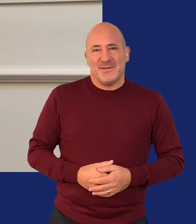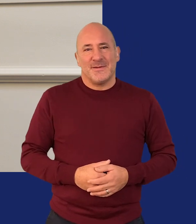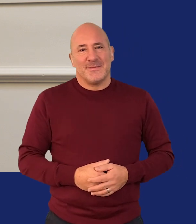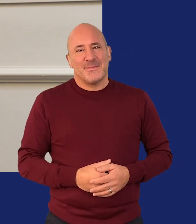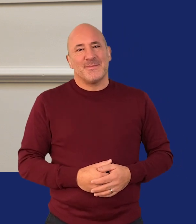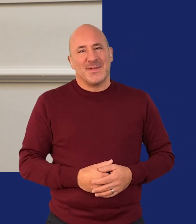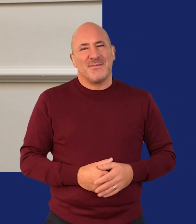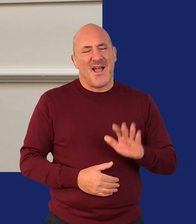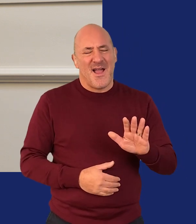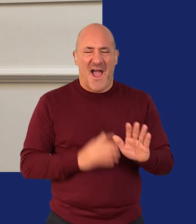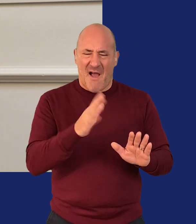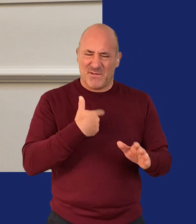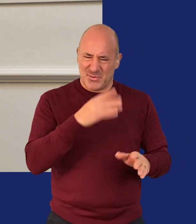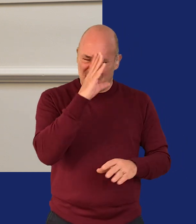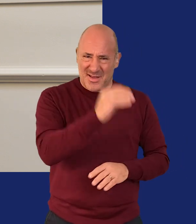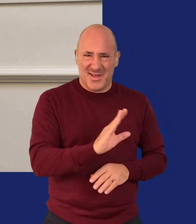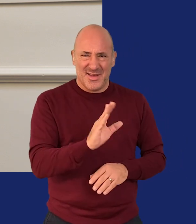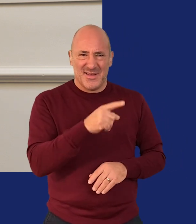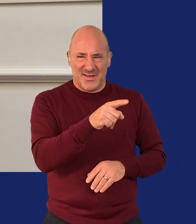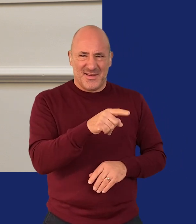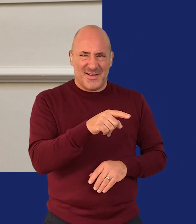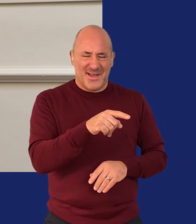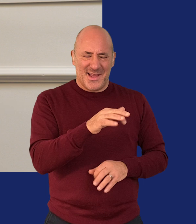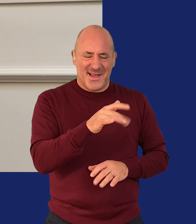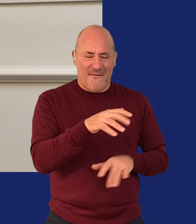Um, uh, but I have to